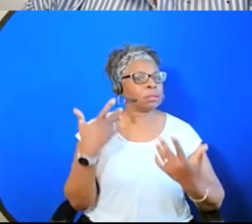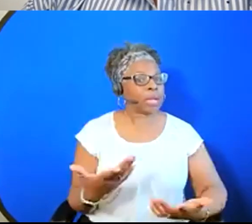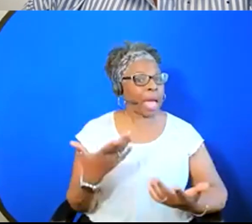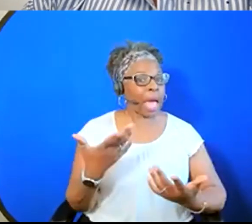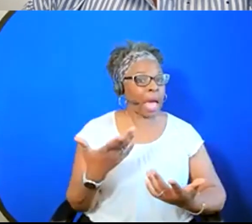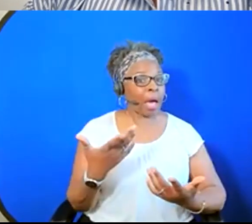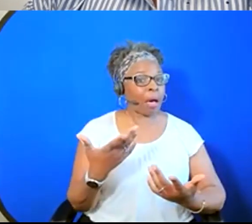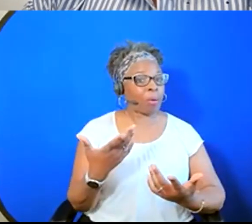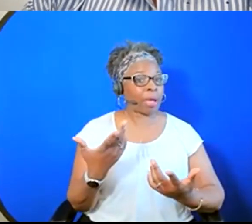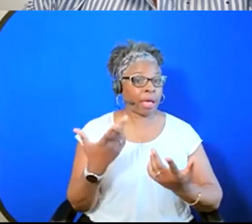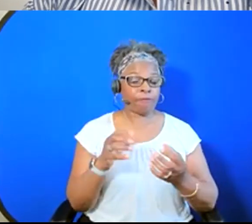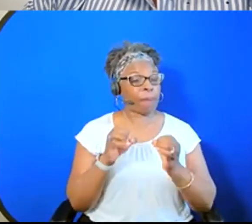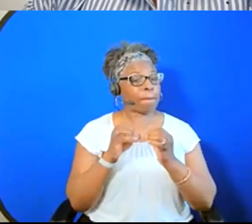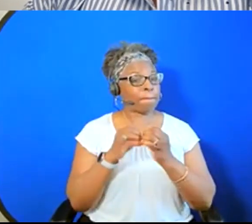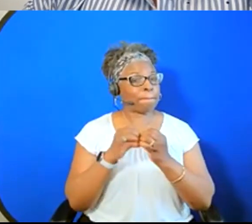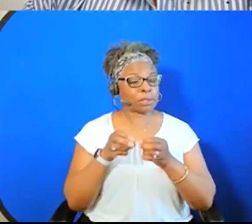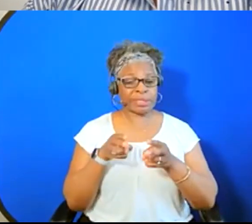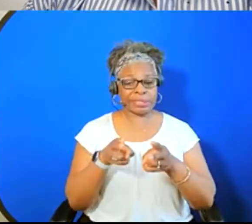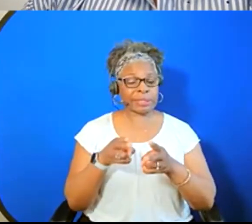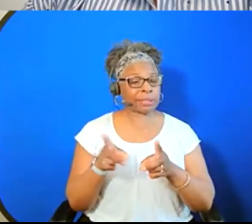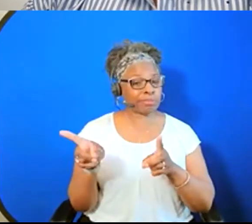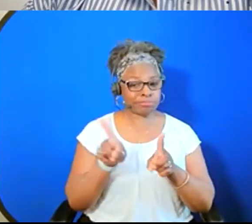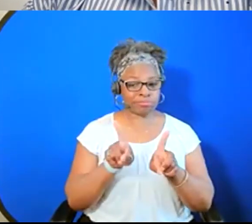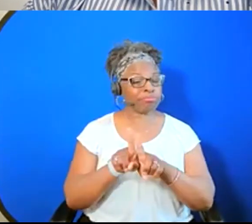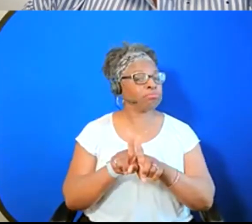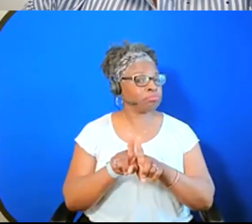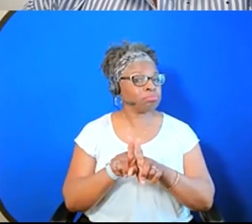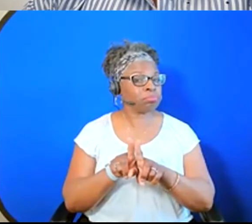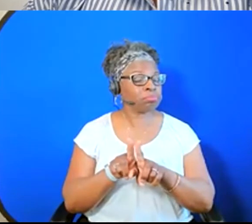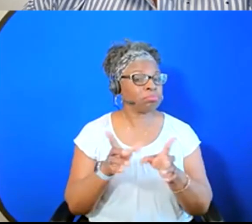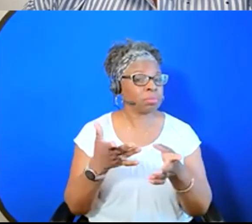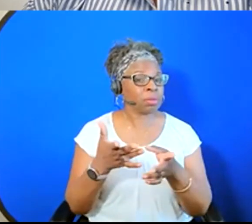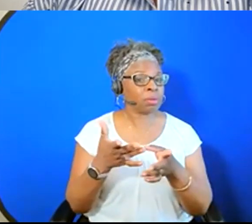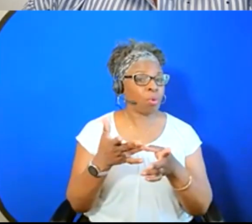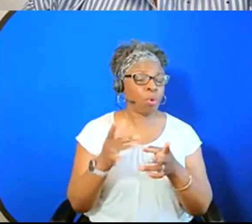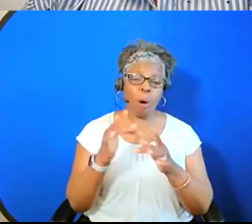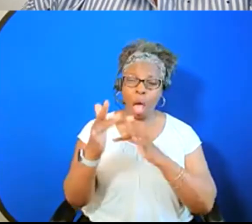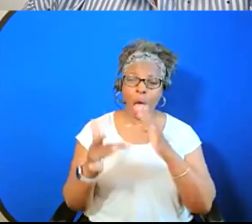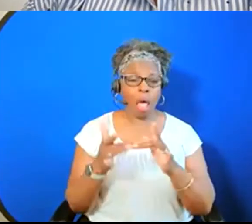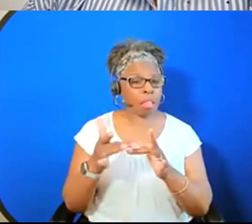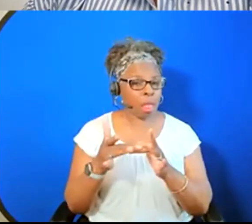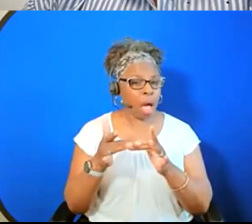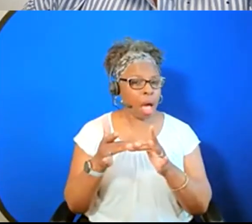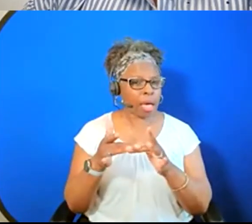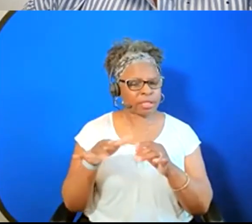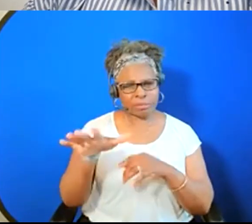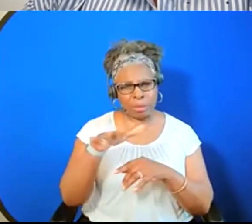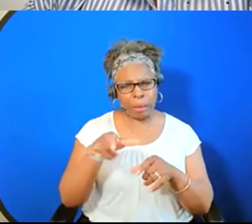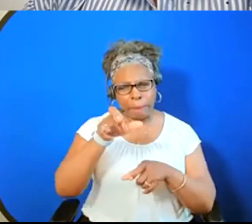will often have a kind of Facebook groups or some kind of online social space where the people who played and characters can meet and talk and check in and see how they're